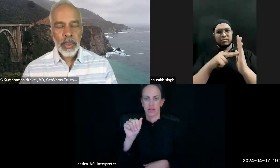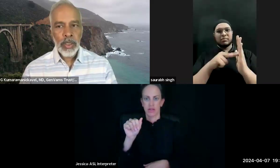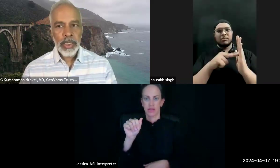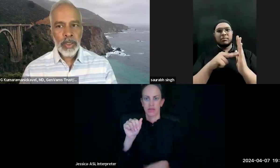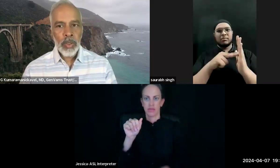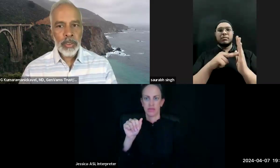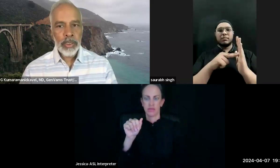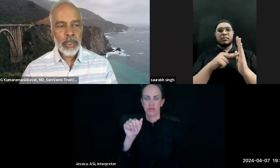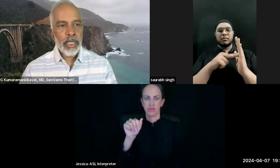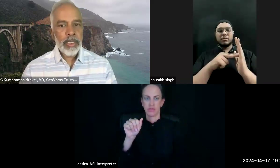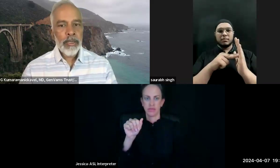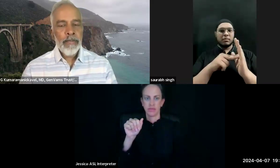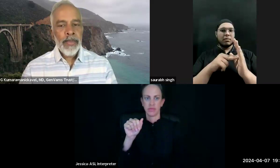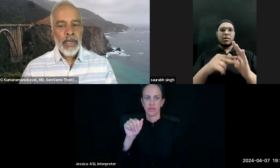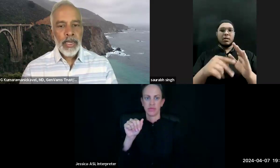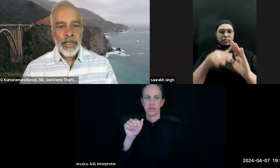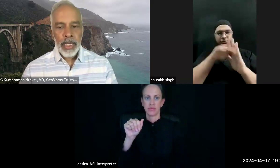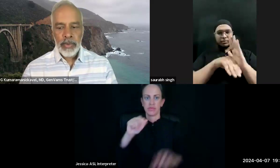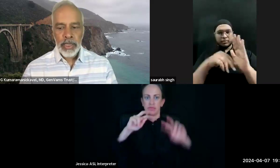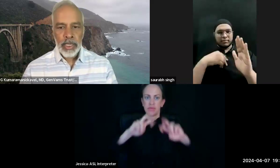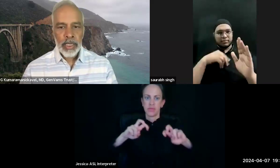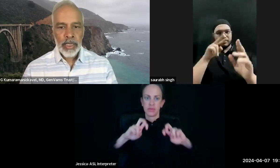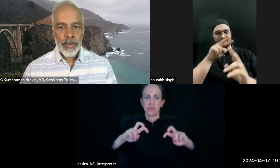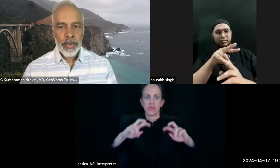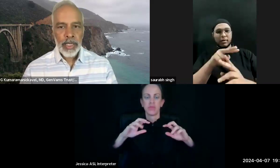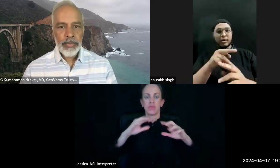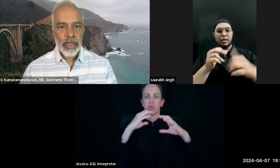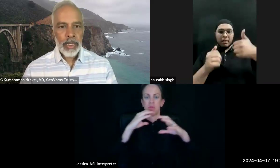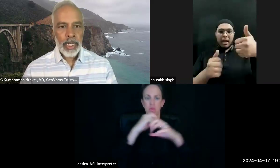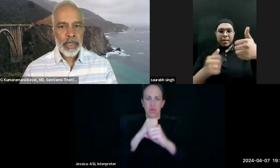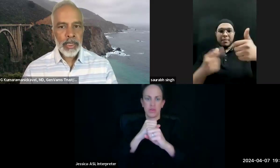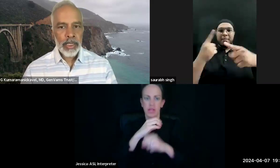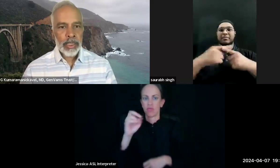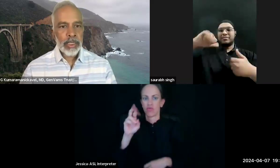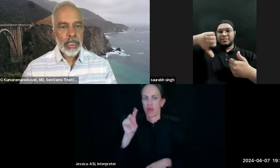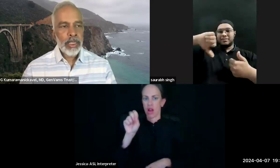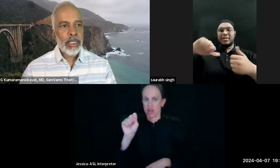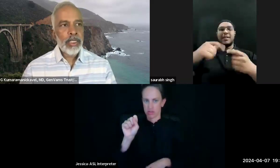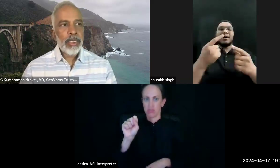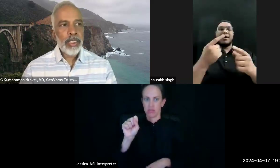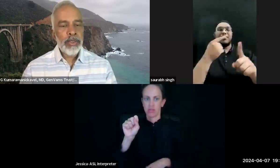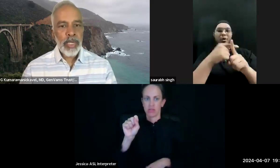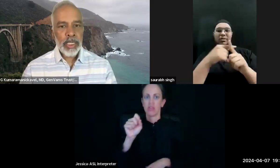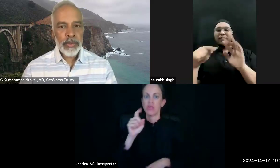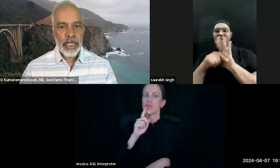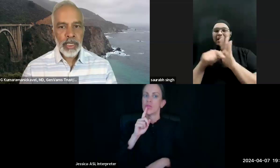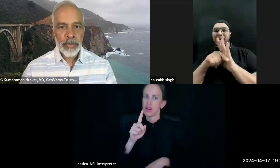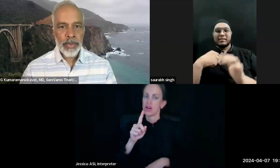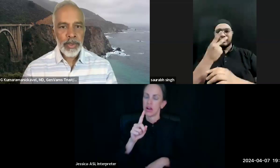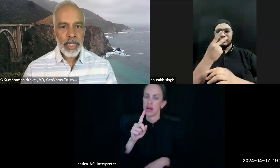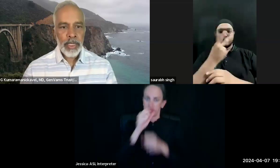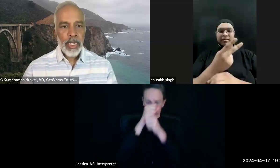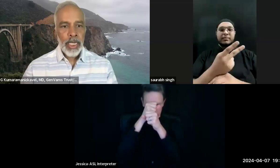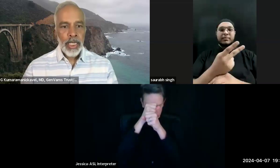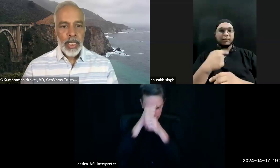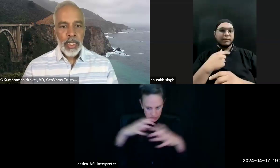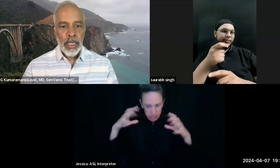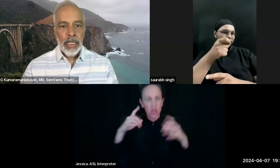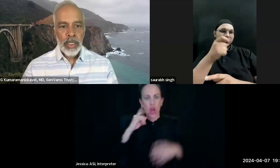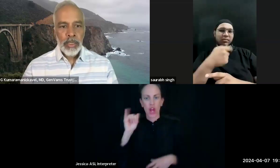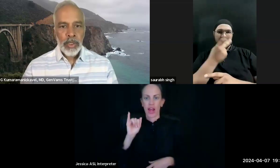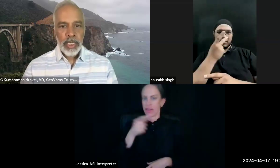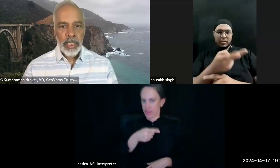rods and cones, right, they will appear like this, If you magnify that. Okay. Now if you look at the